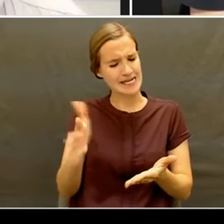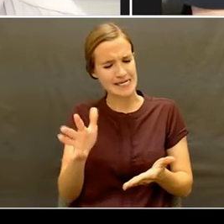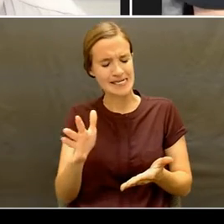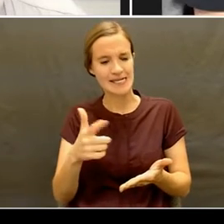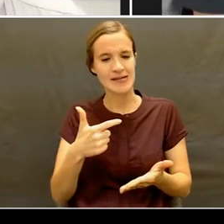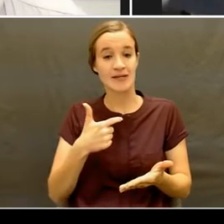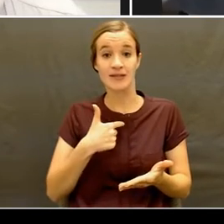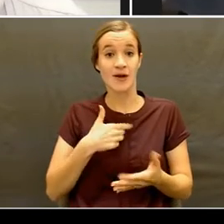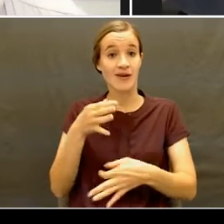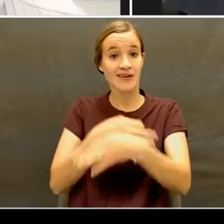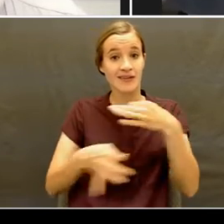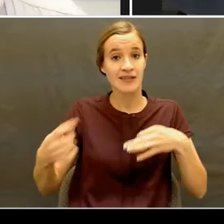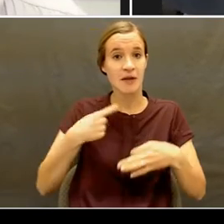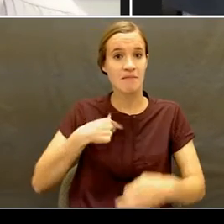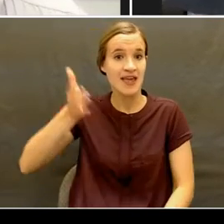not allow that in college, though.